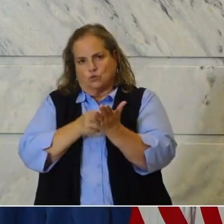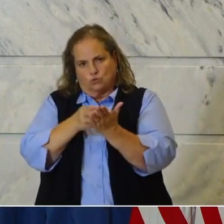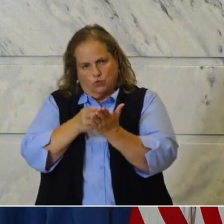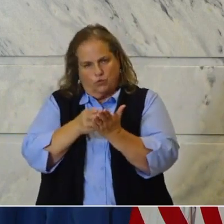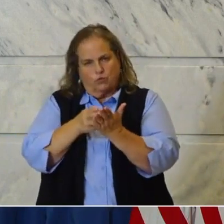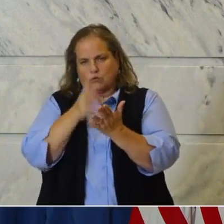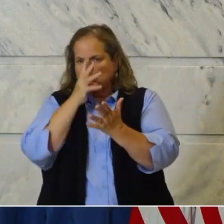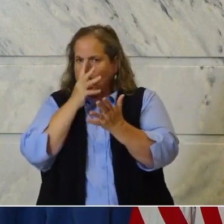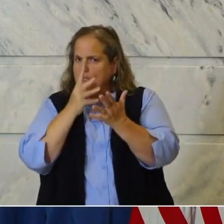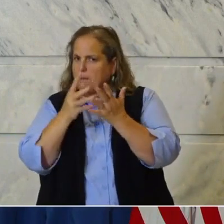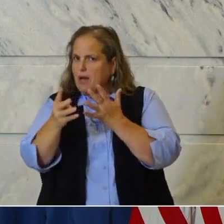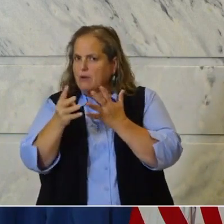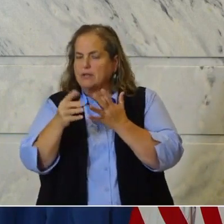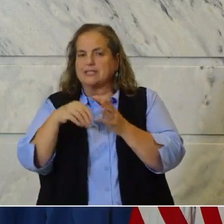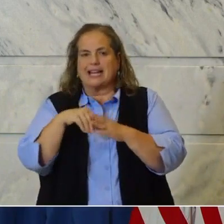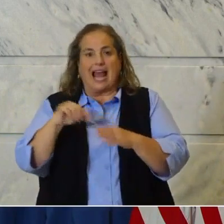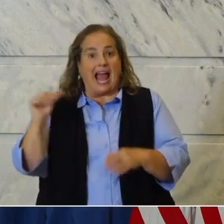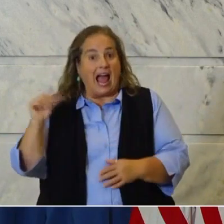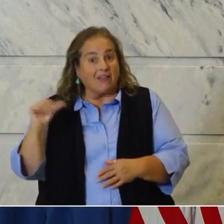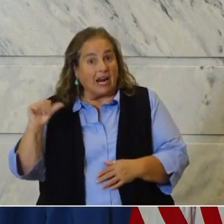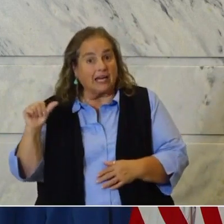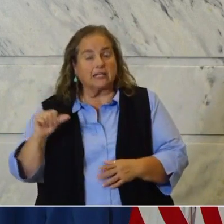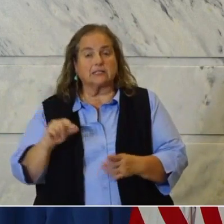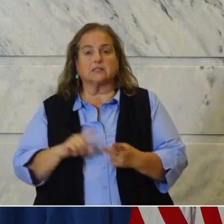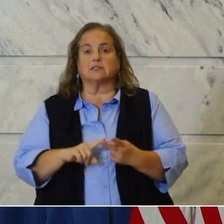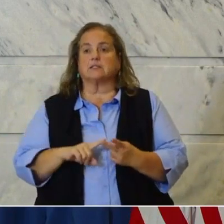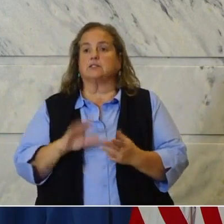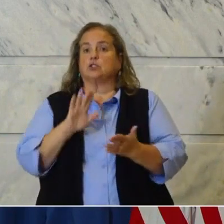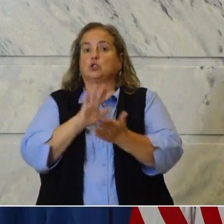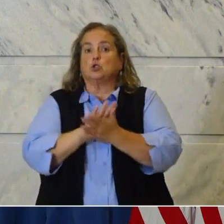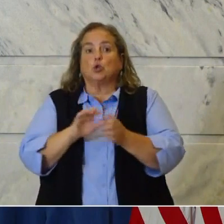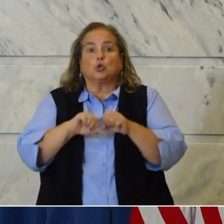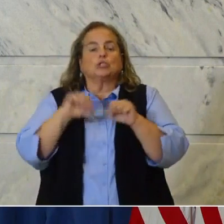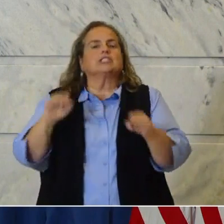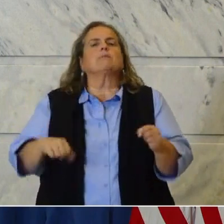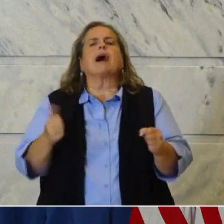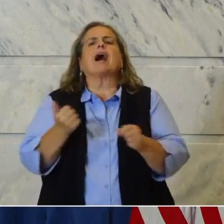that's in athletics. That's overall in our school systems. People not only